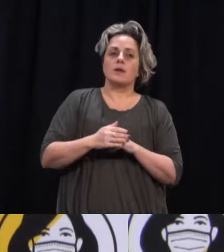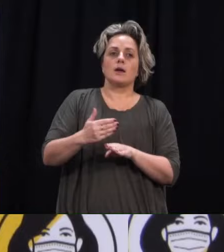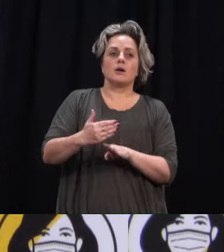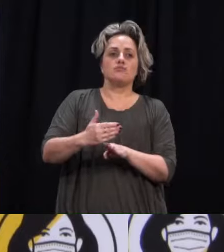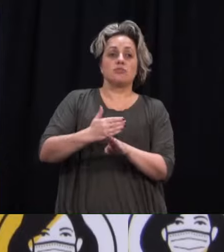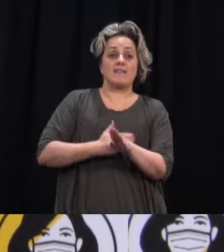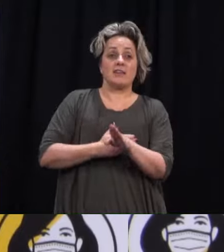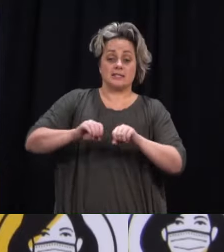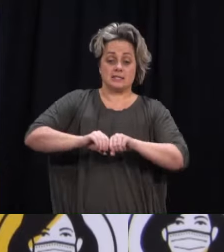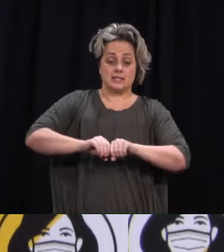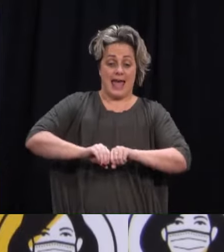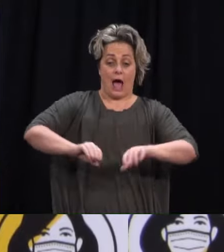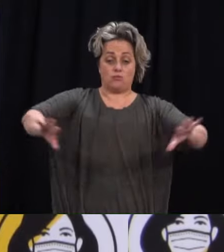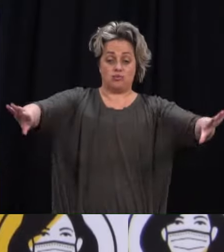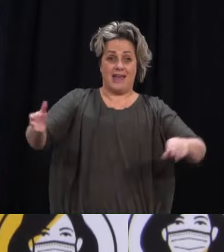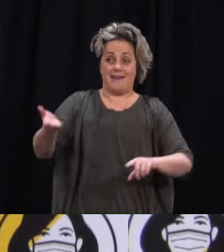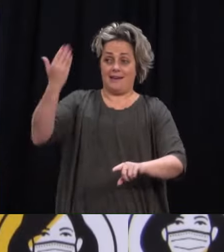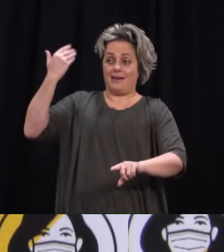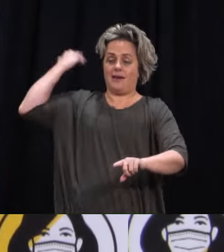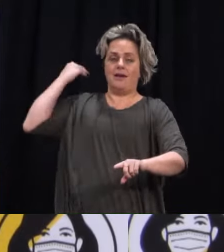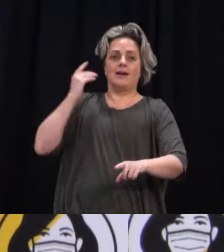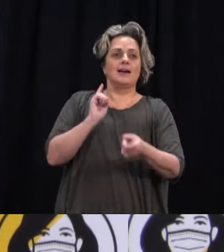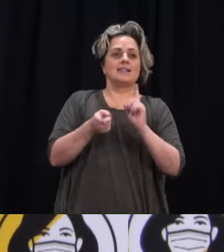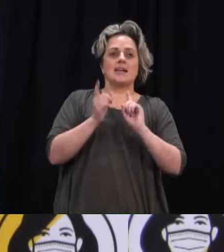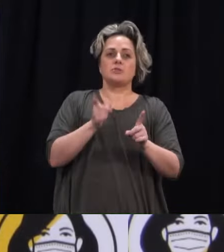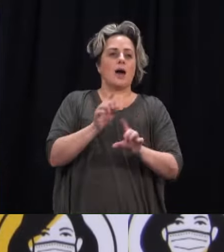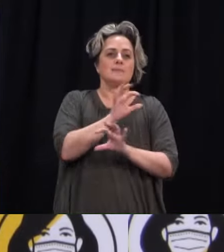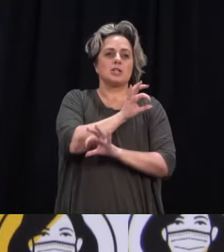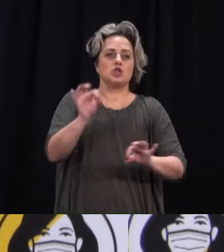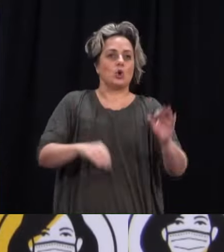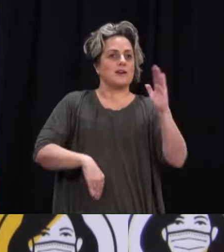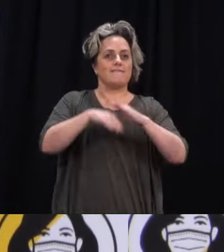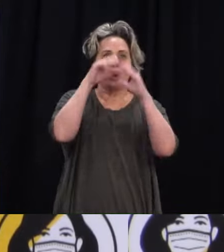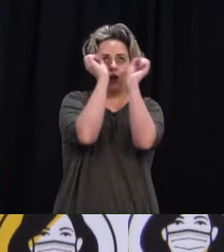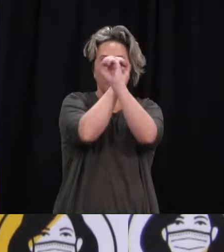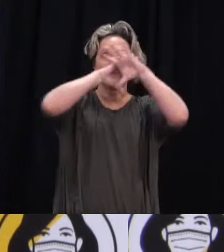completely but highly unlikely. Just to reinforce what Dr